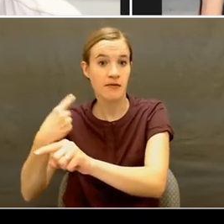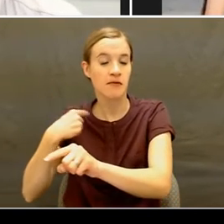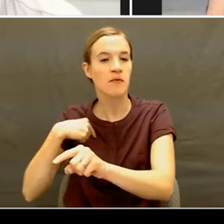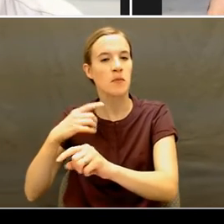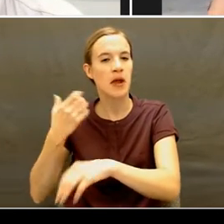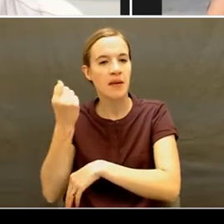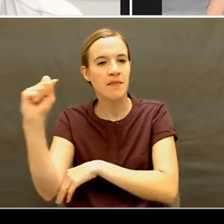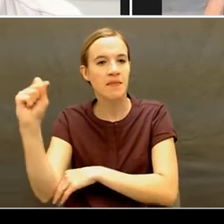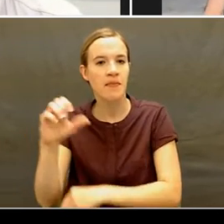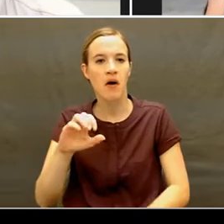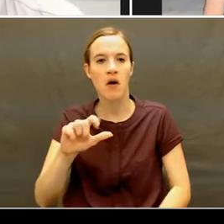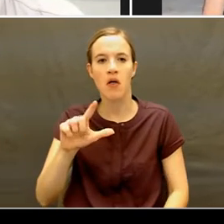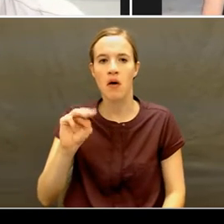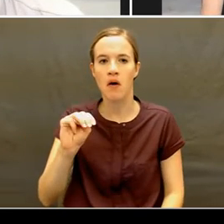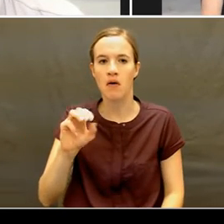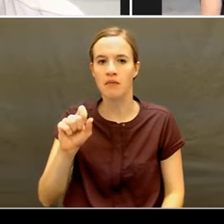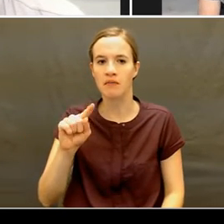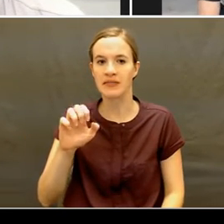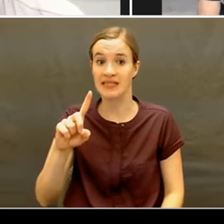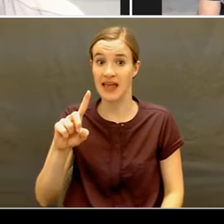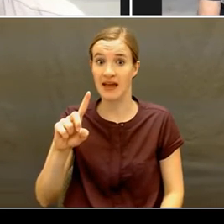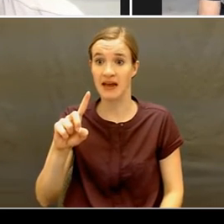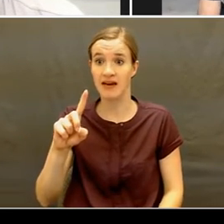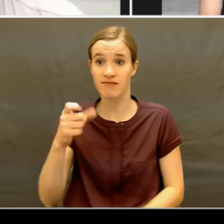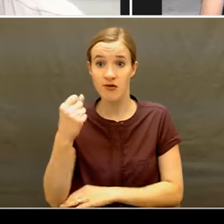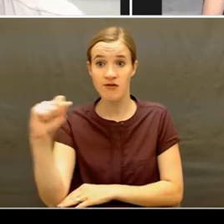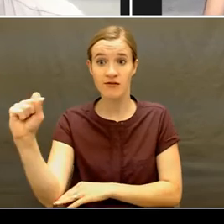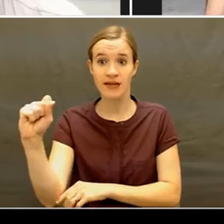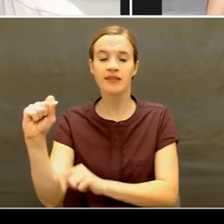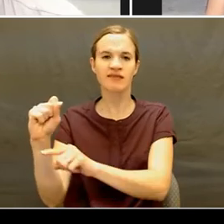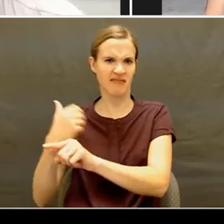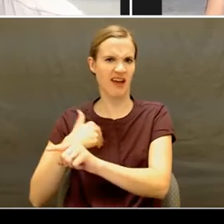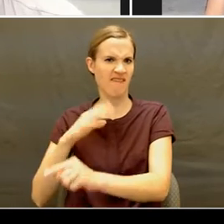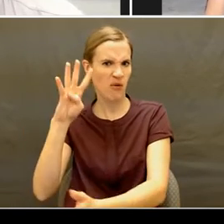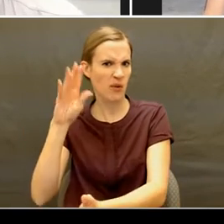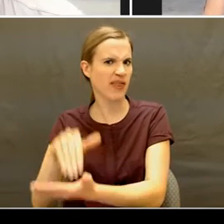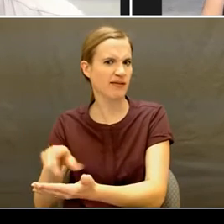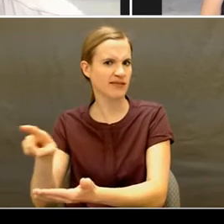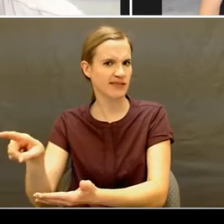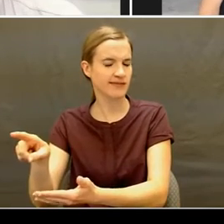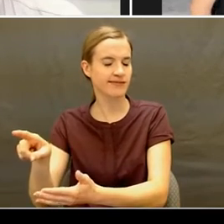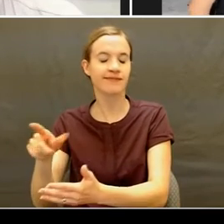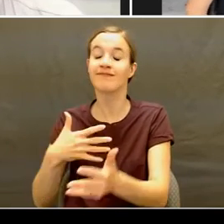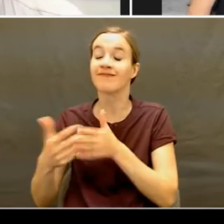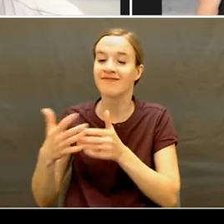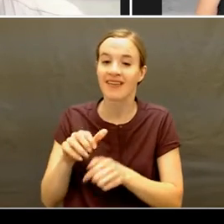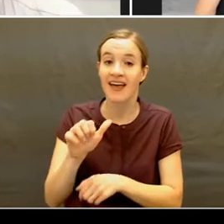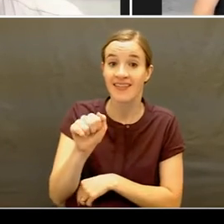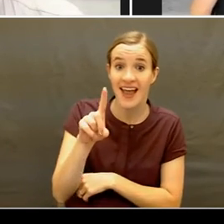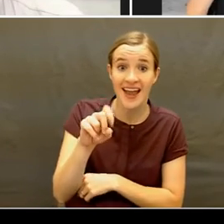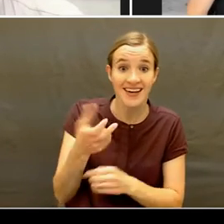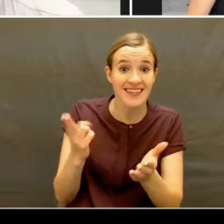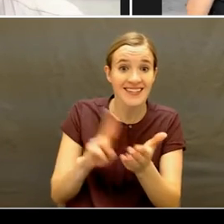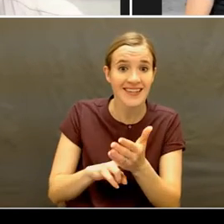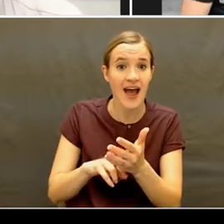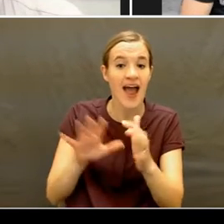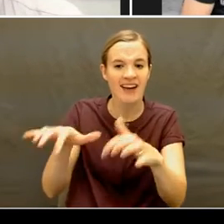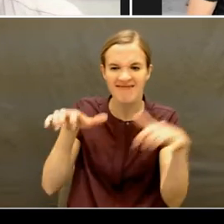you know, got the Olmstead that 3000 was like, Where were you when we needed you on? But